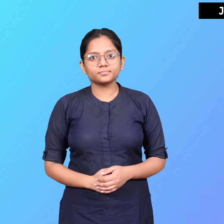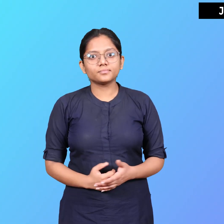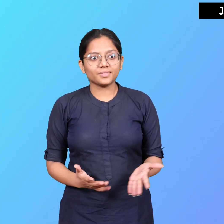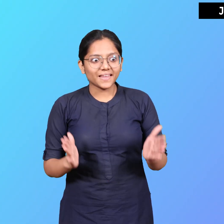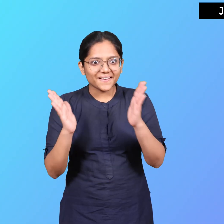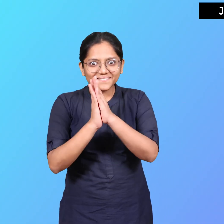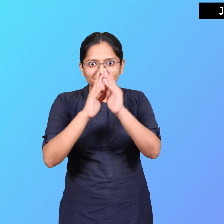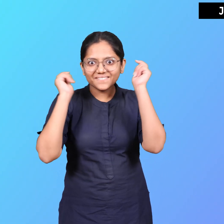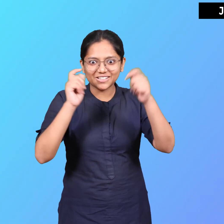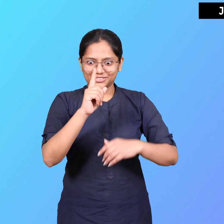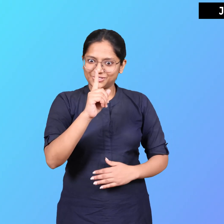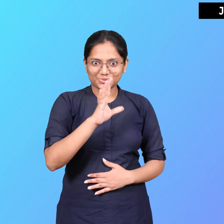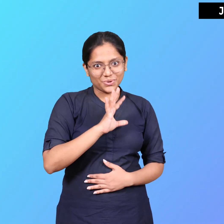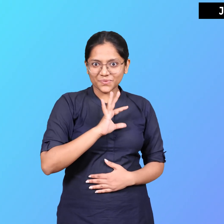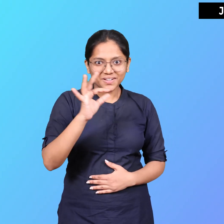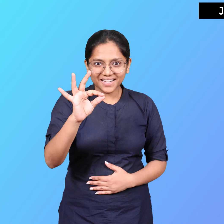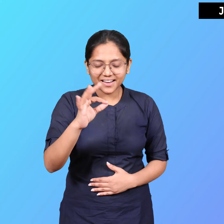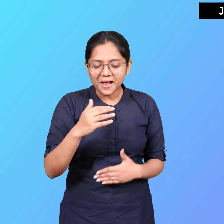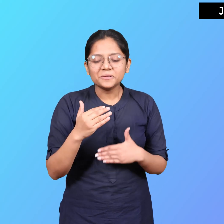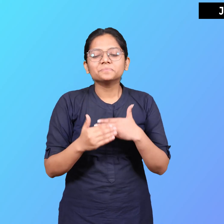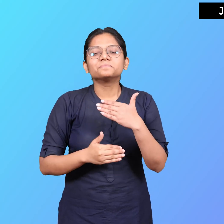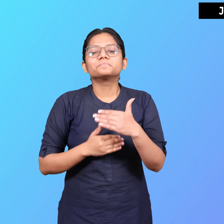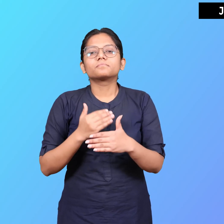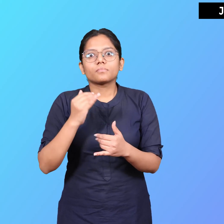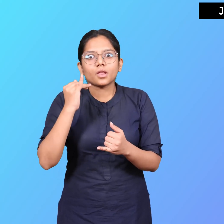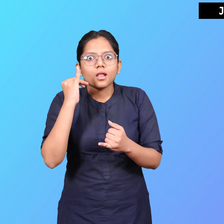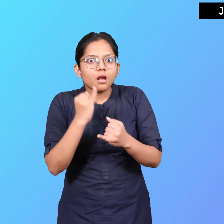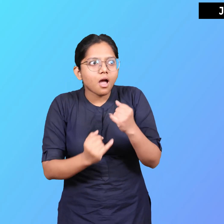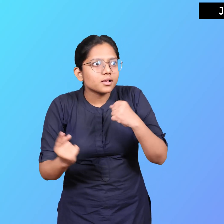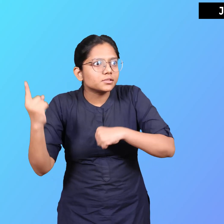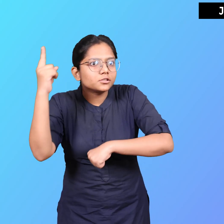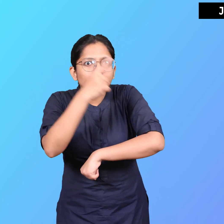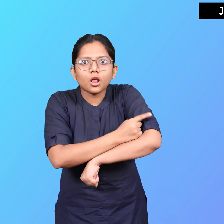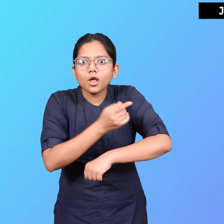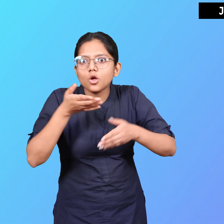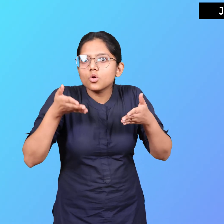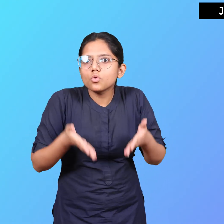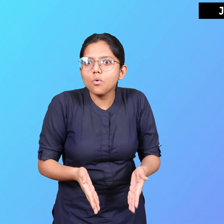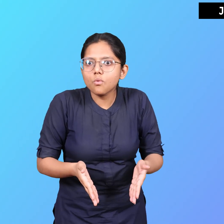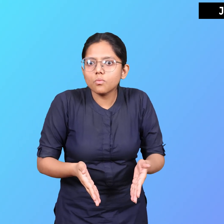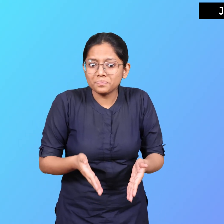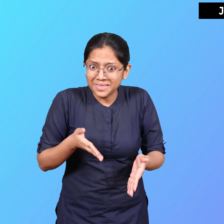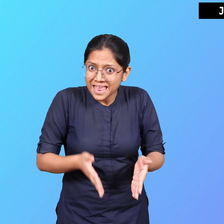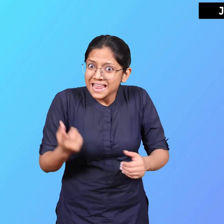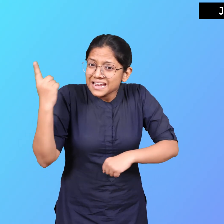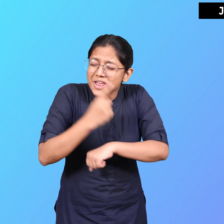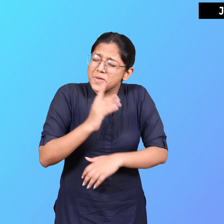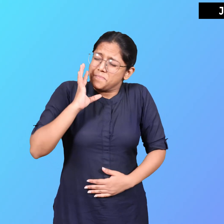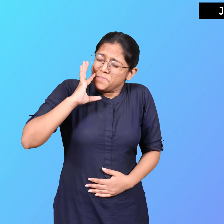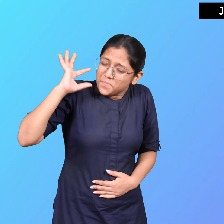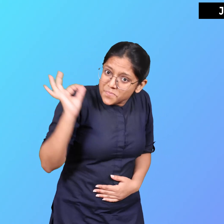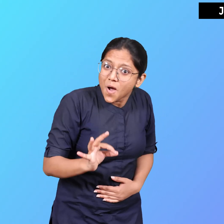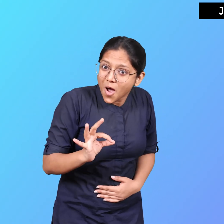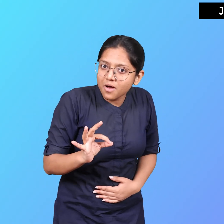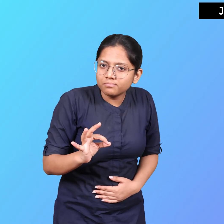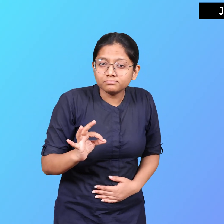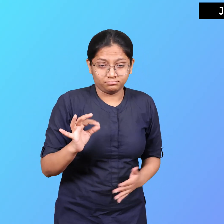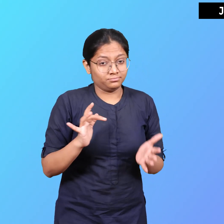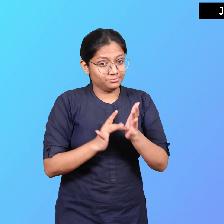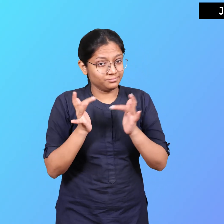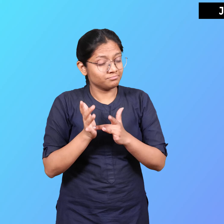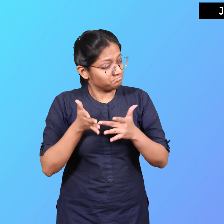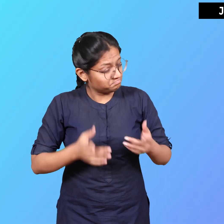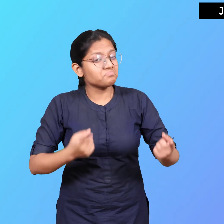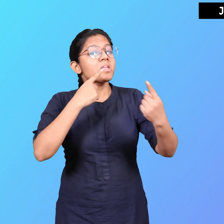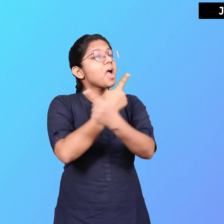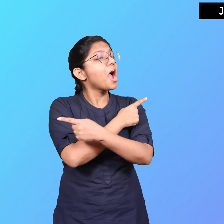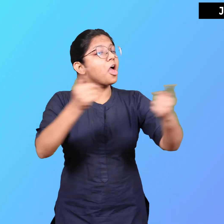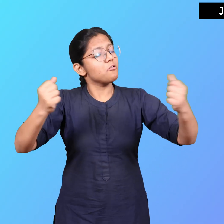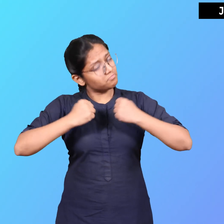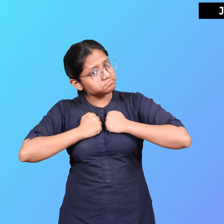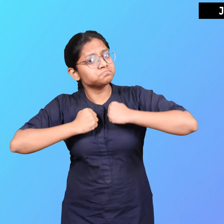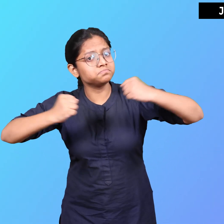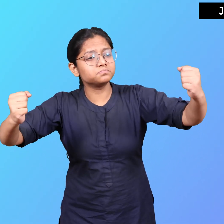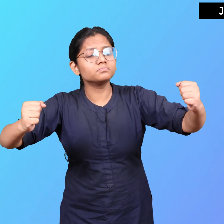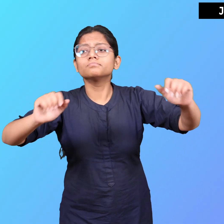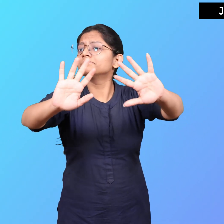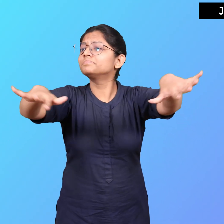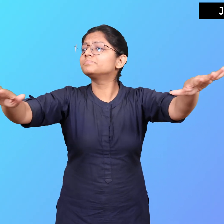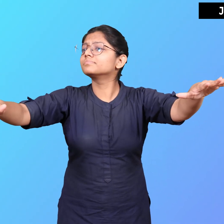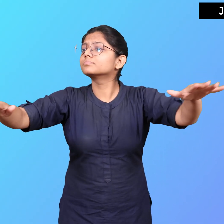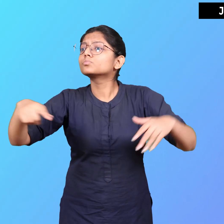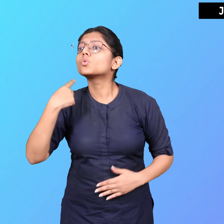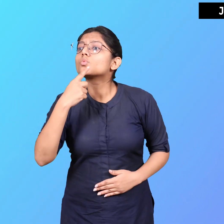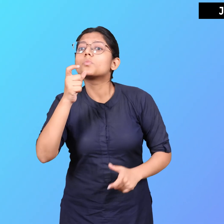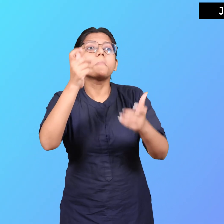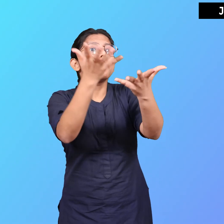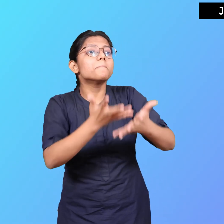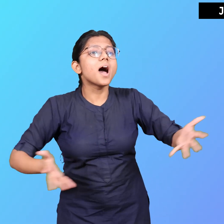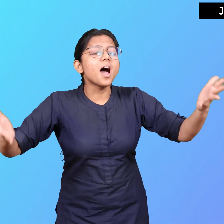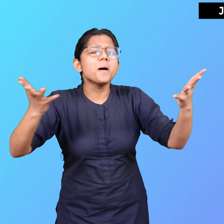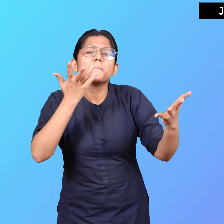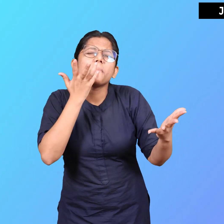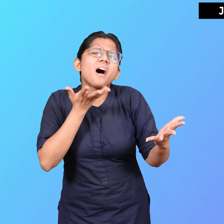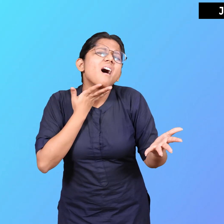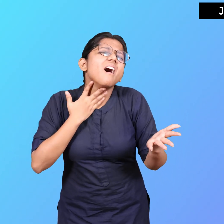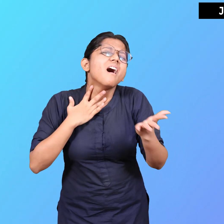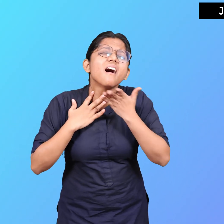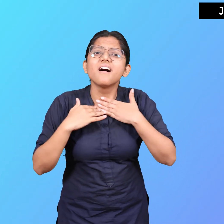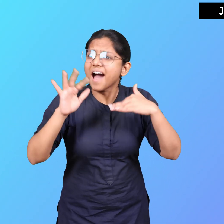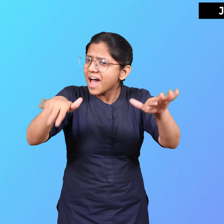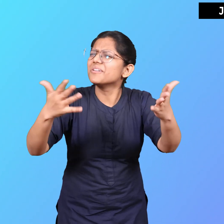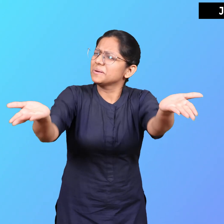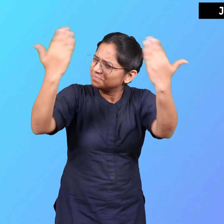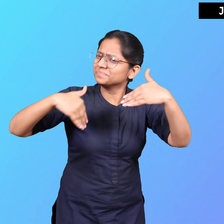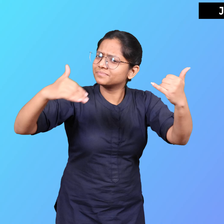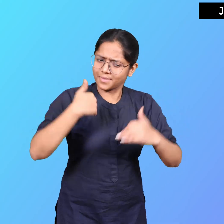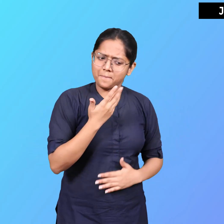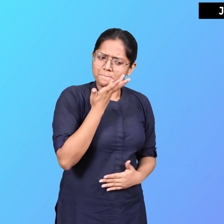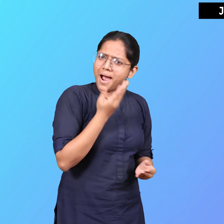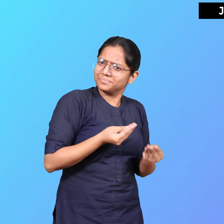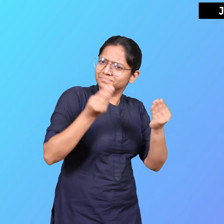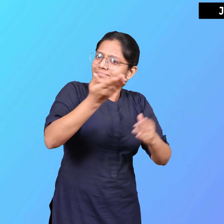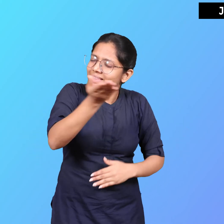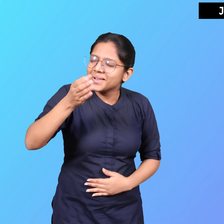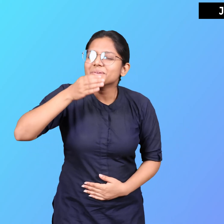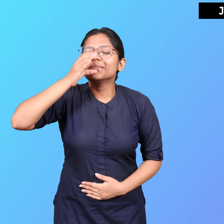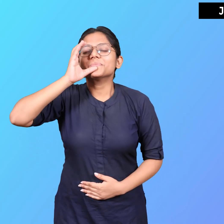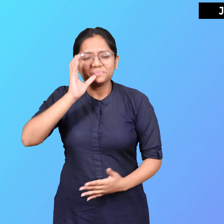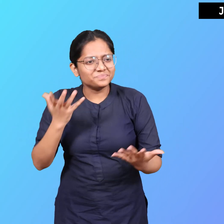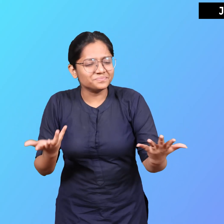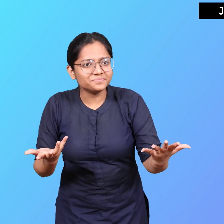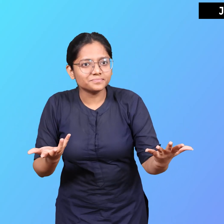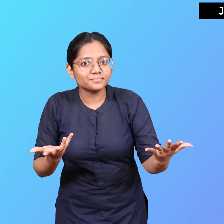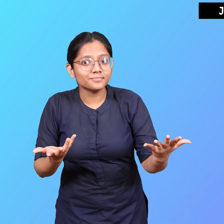The last day of the festival came. It was the most important day. On that day Jesus stood up and boldly announced, “Whoever is thirsty may come to me and drink.